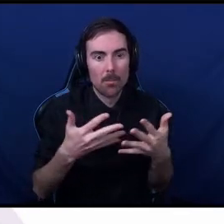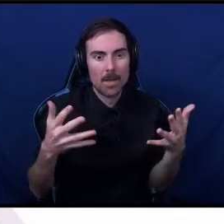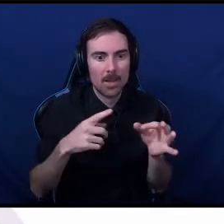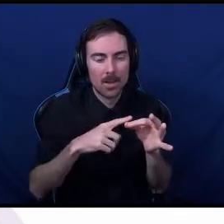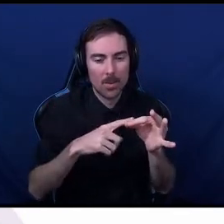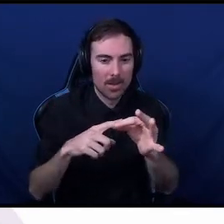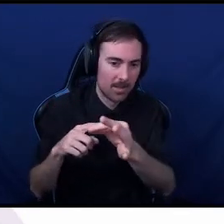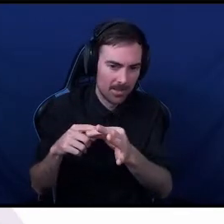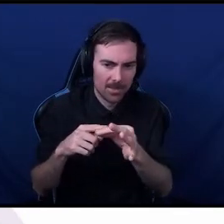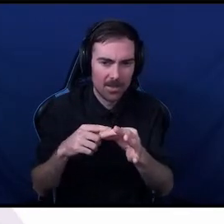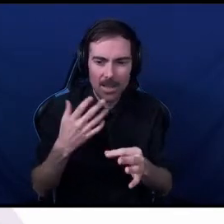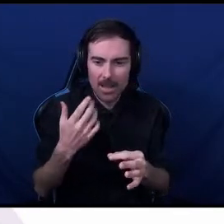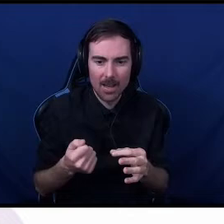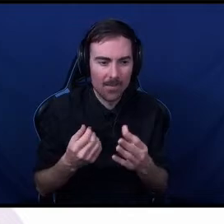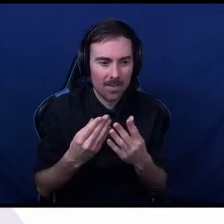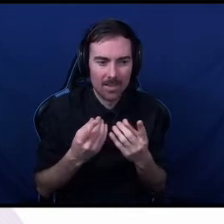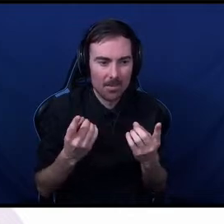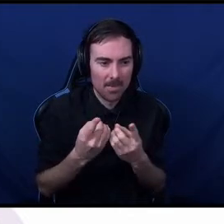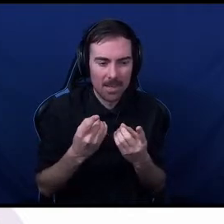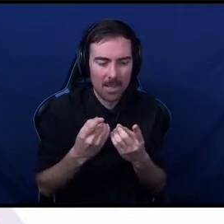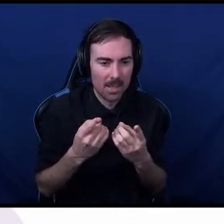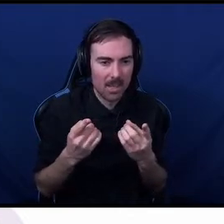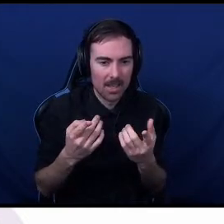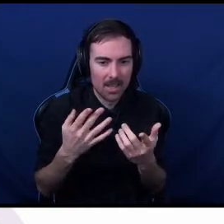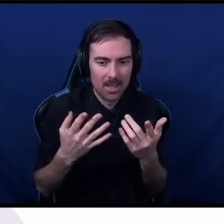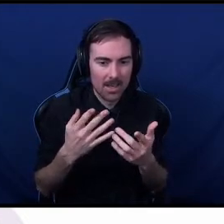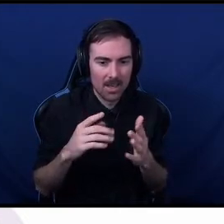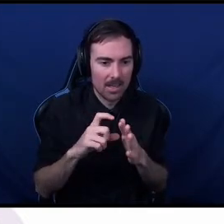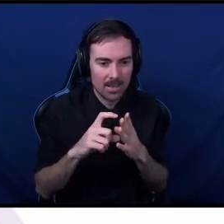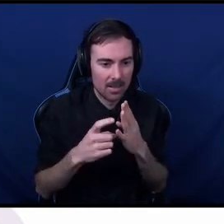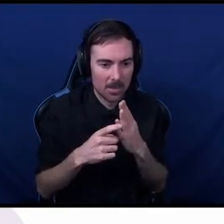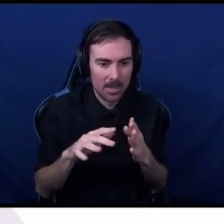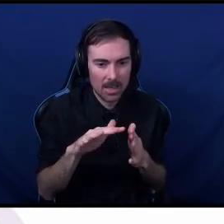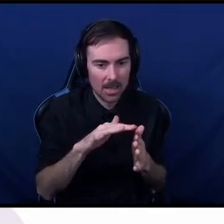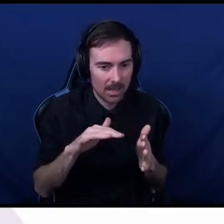that, within the disability realm, it's not just an audit doesn't always have to be just financially driven, obviously,